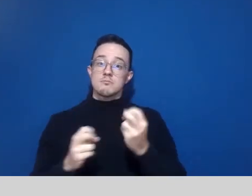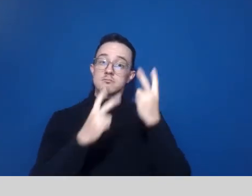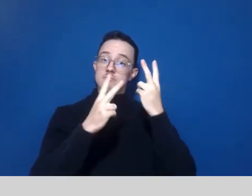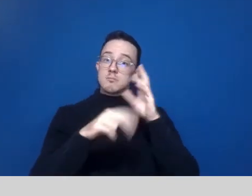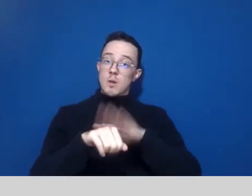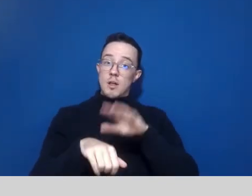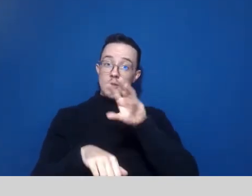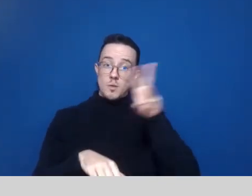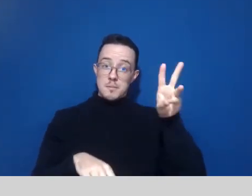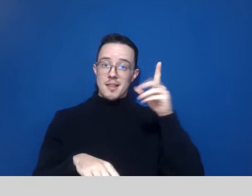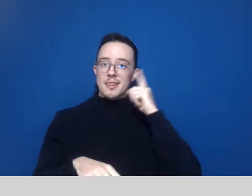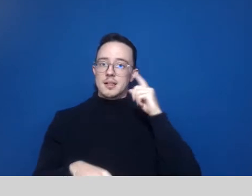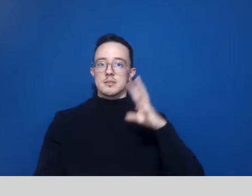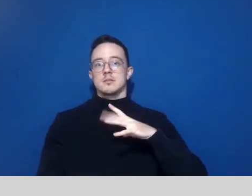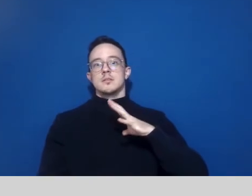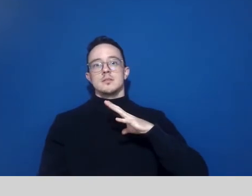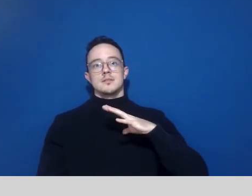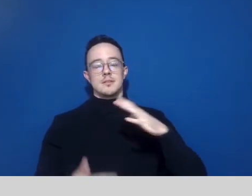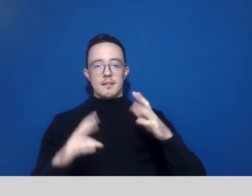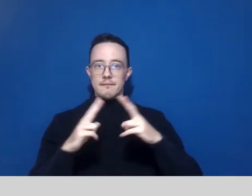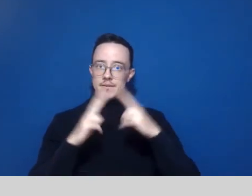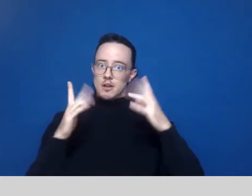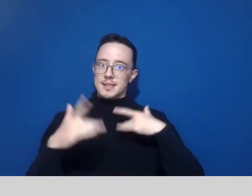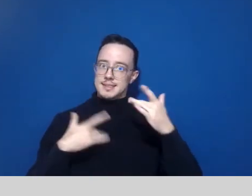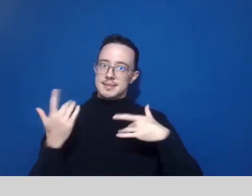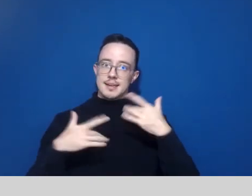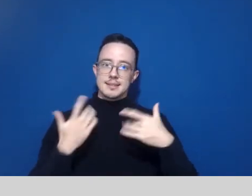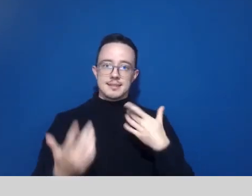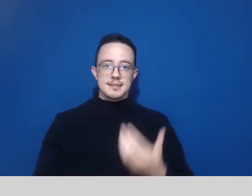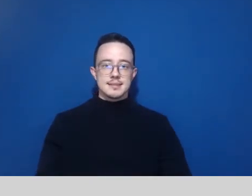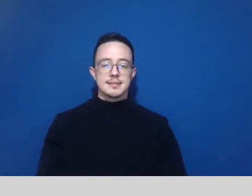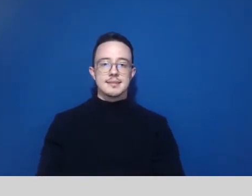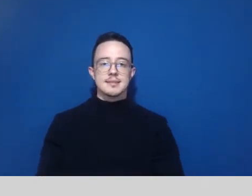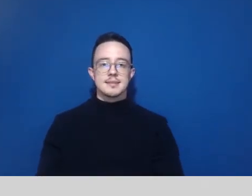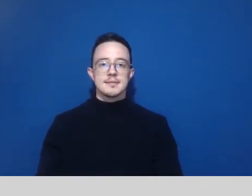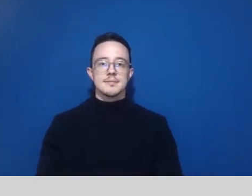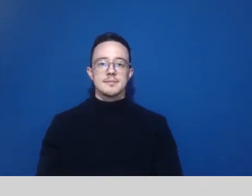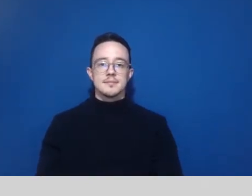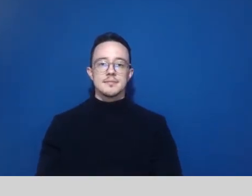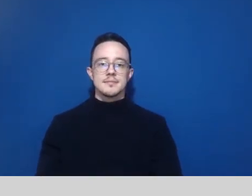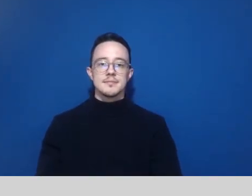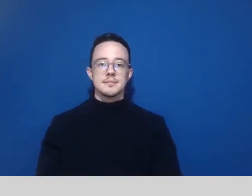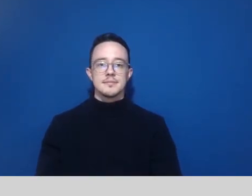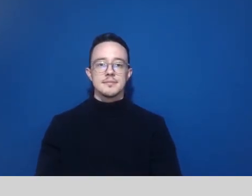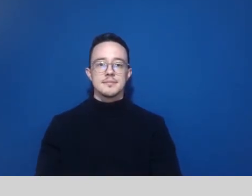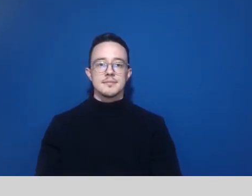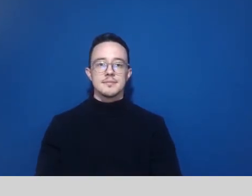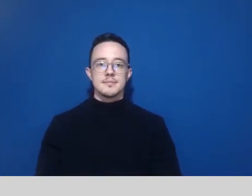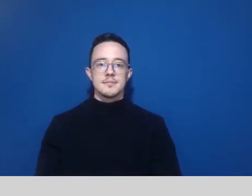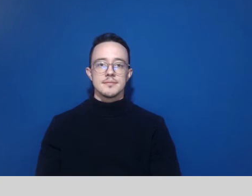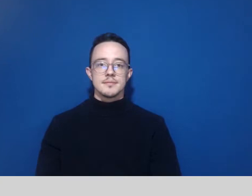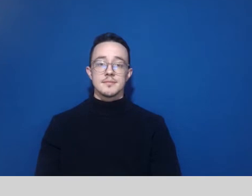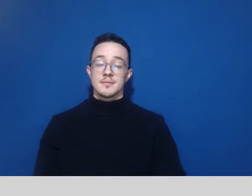I think this is really, really exciting as a capability. And remember there are JSON APIs for this.